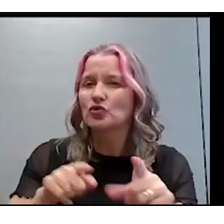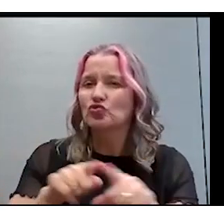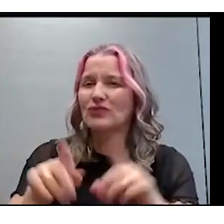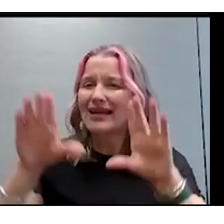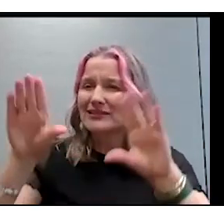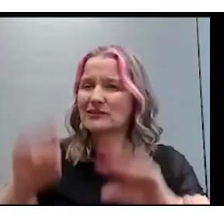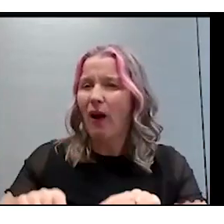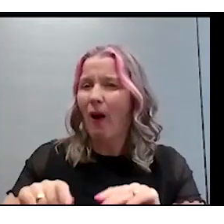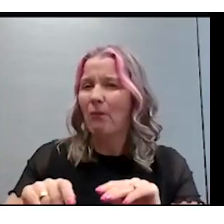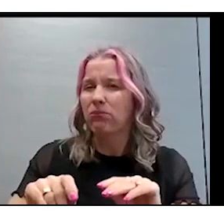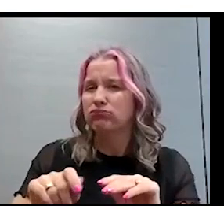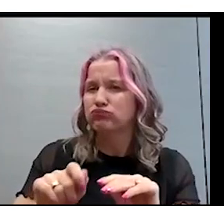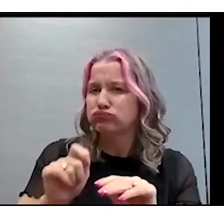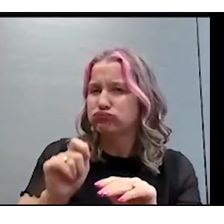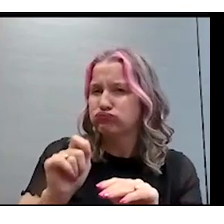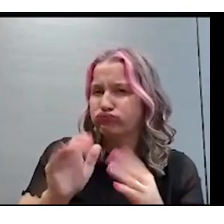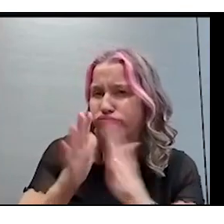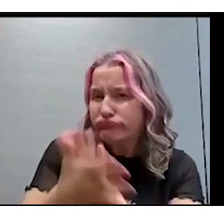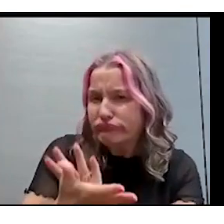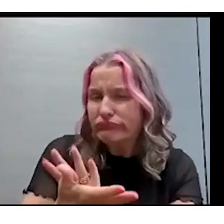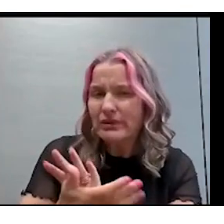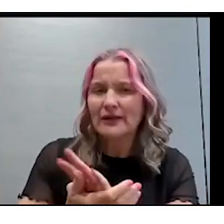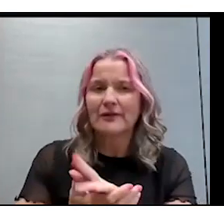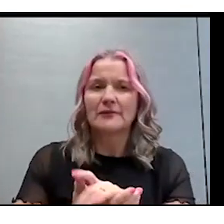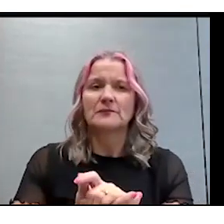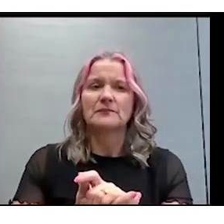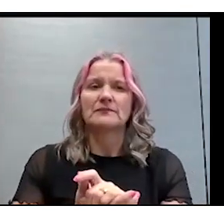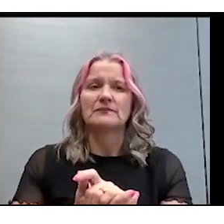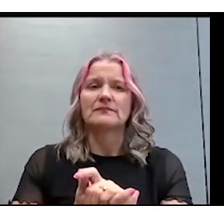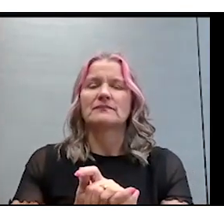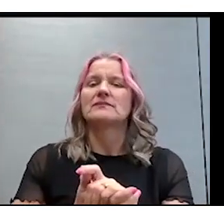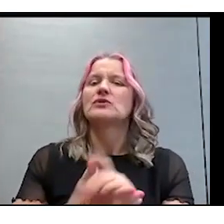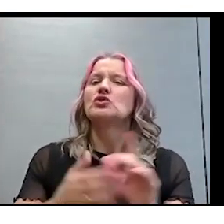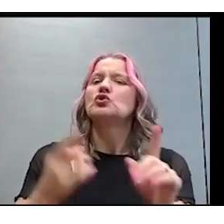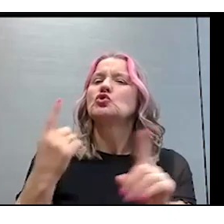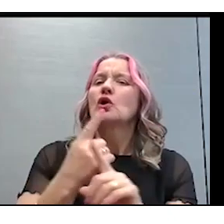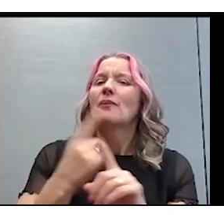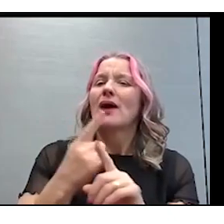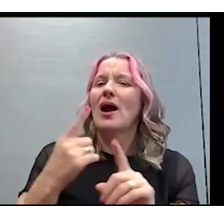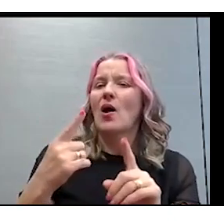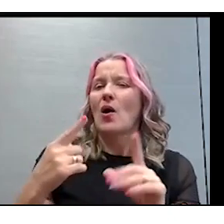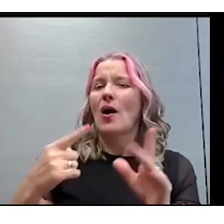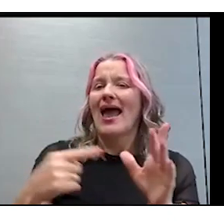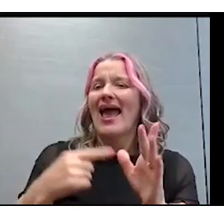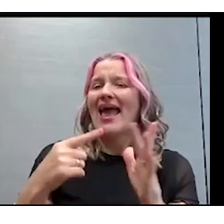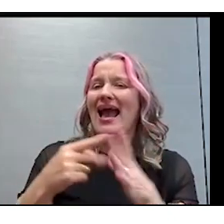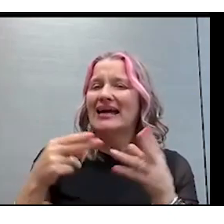So we talked about the AI systems and we talked about how we want to ensure that